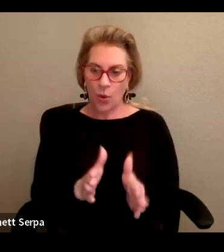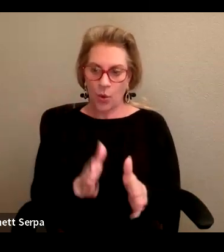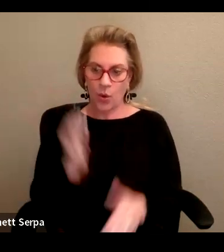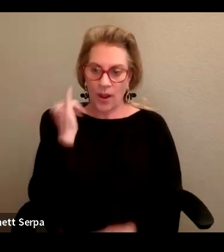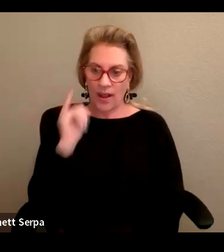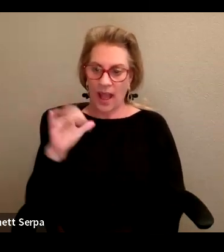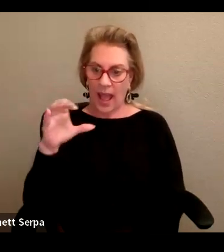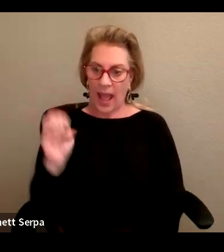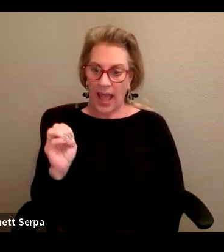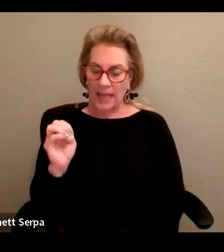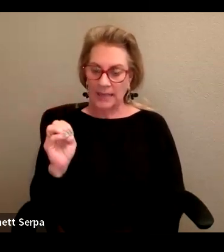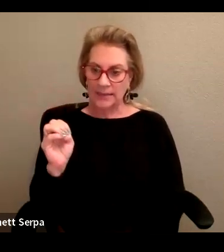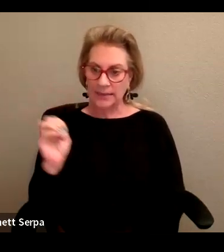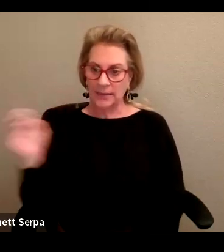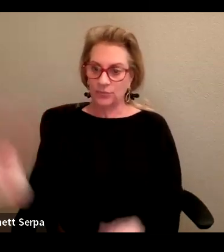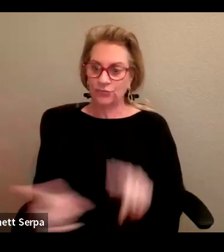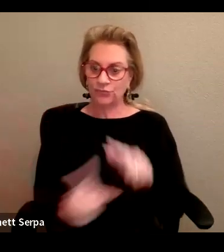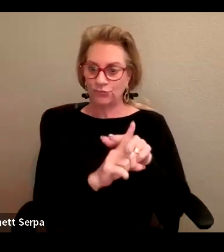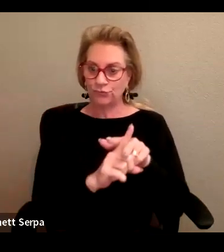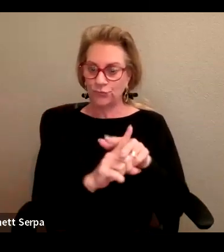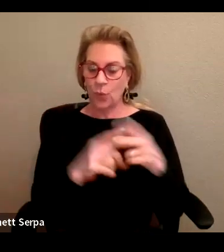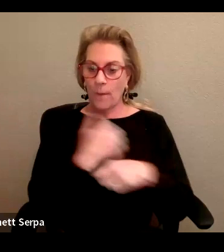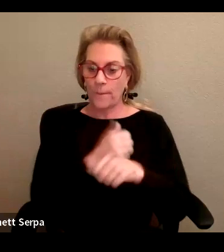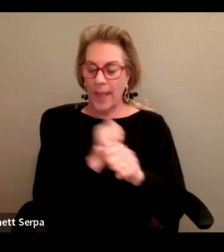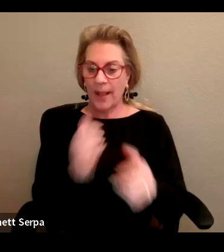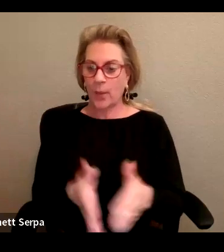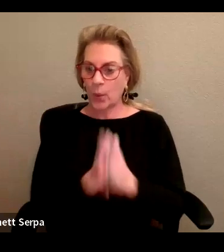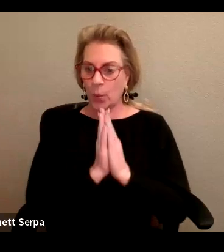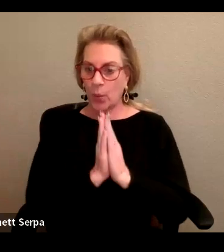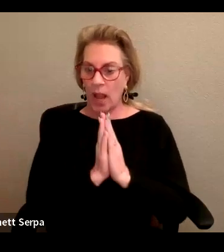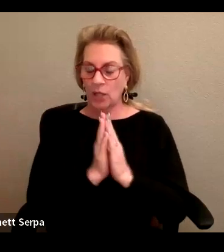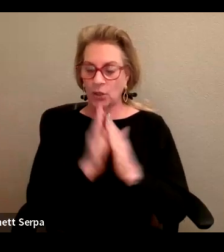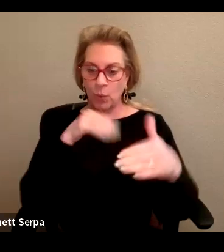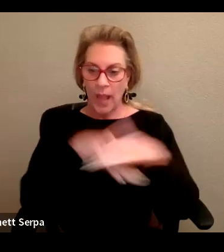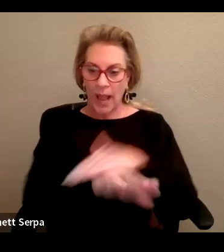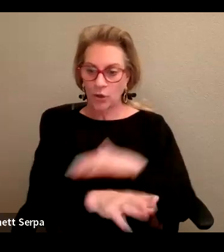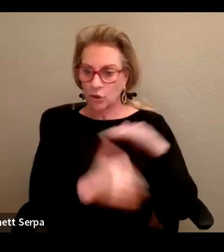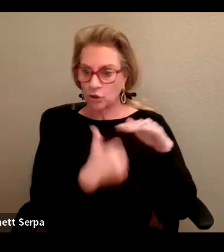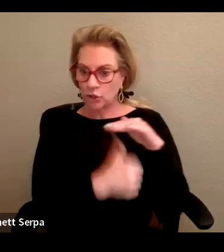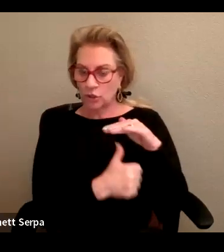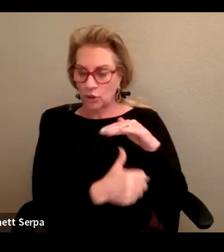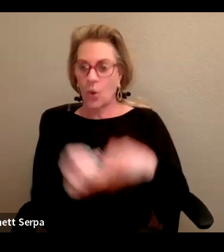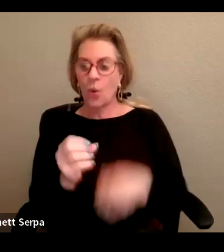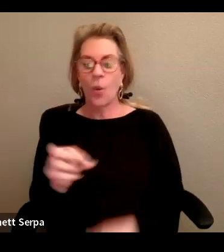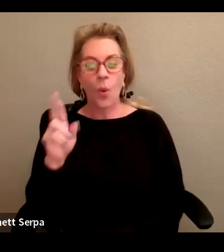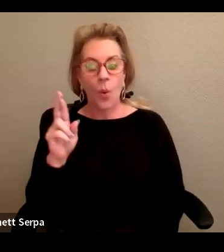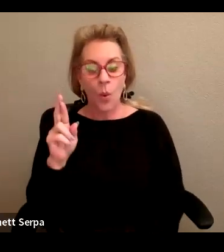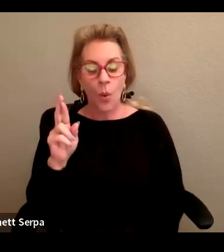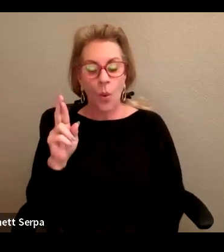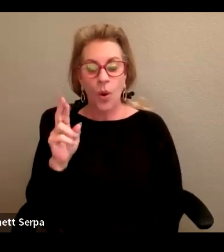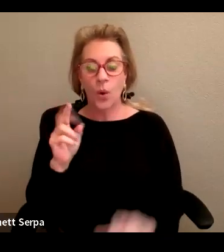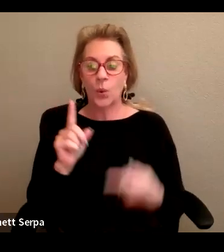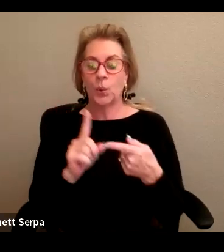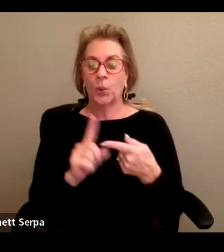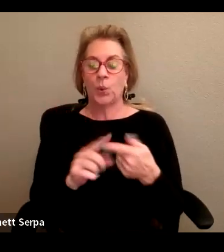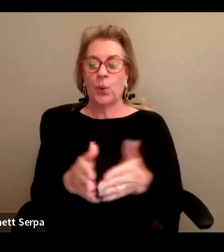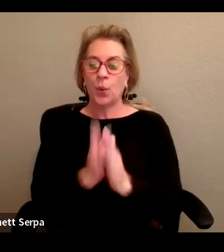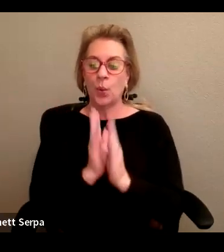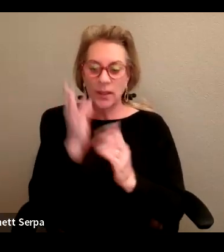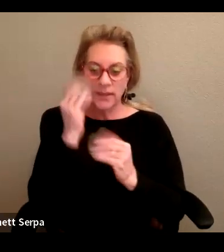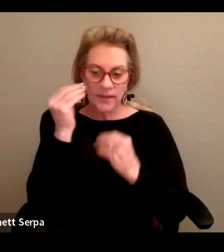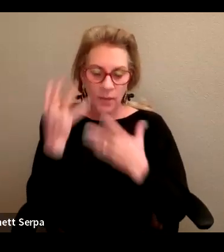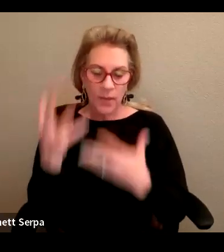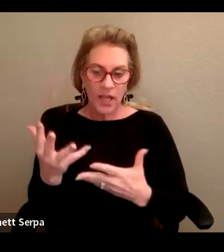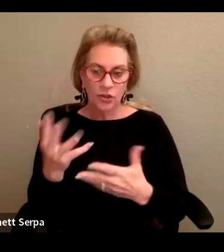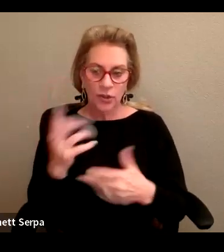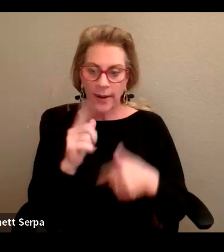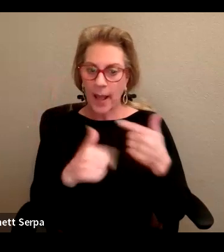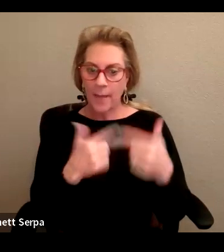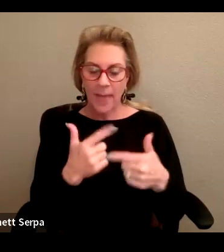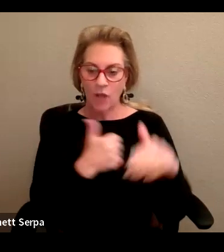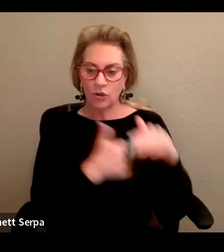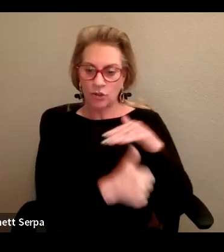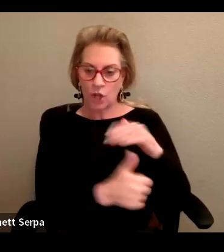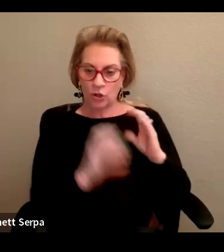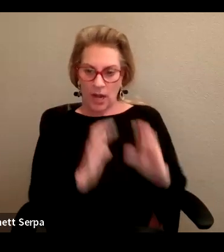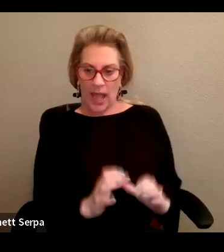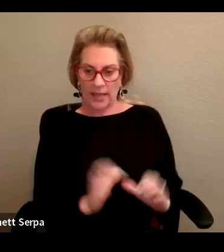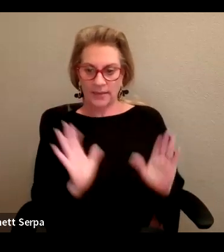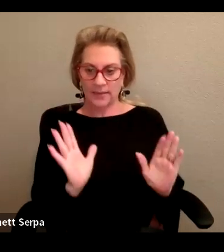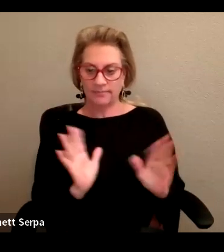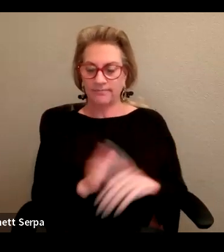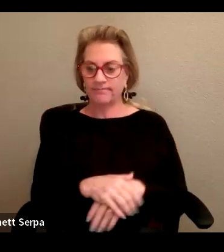ever make um a request uh to enter a shelter or to um request information about a shelter client